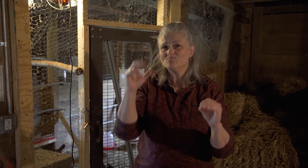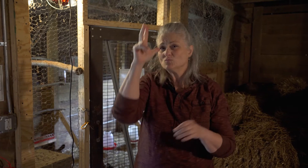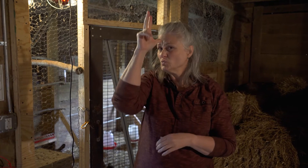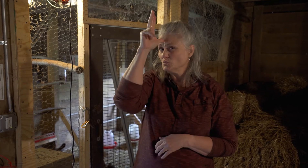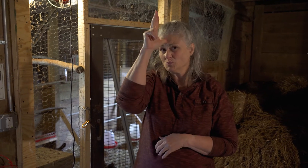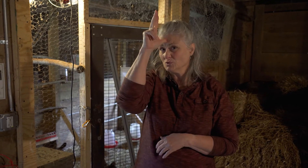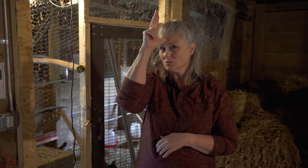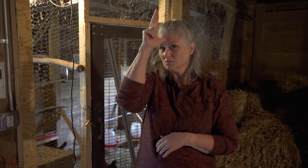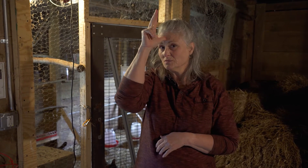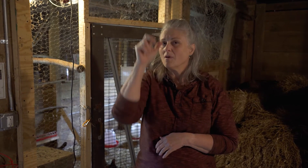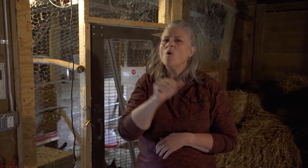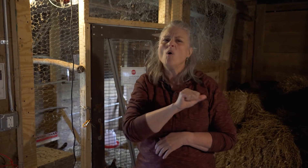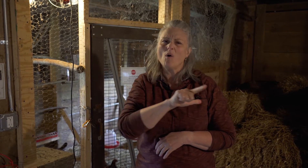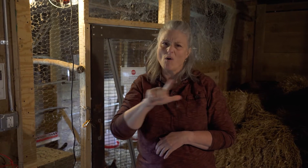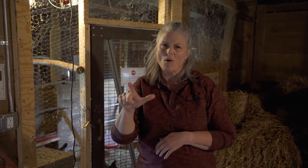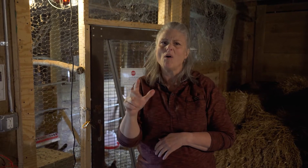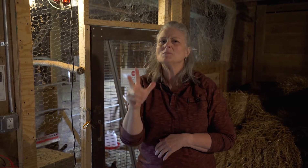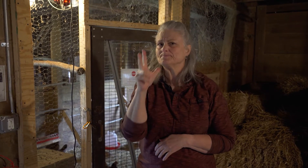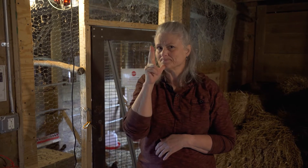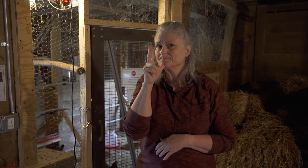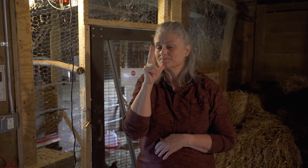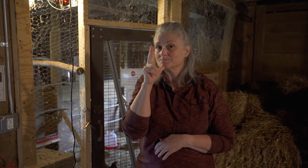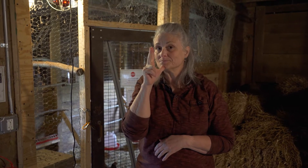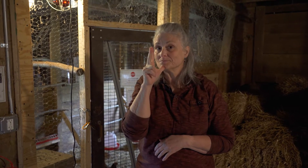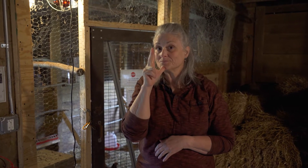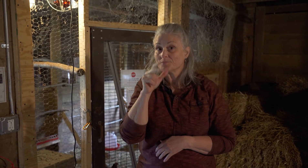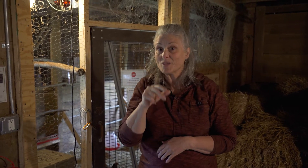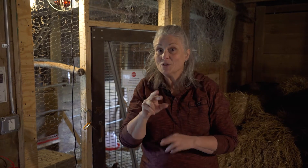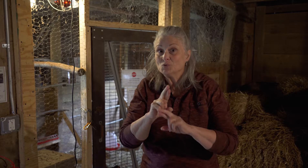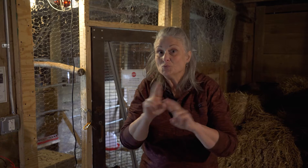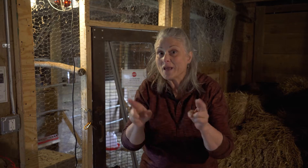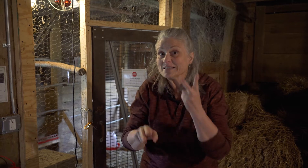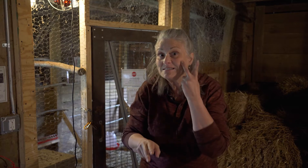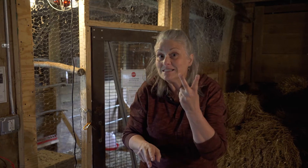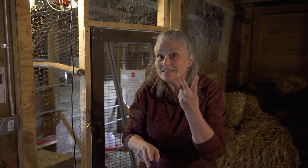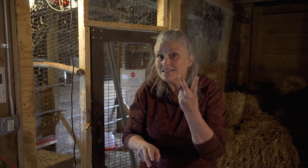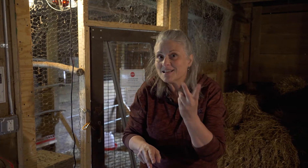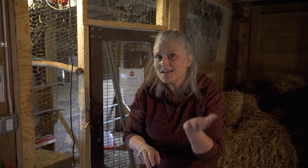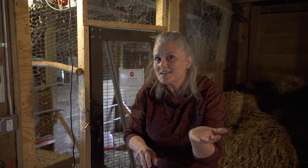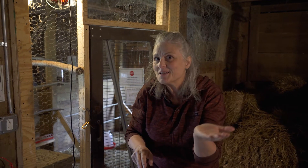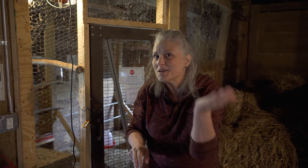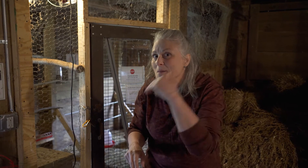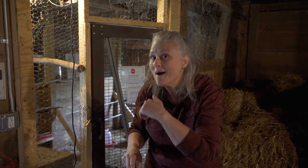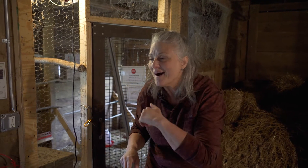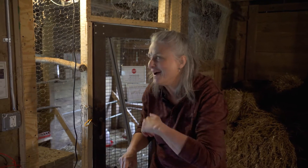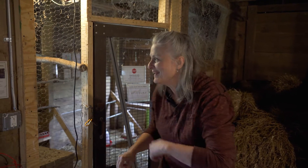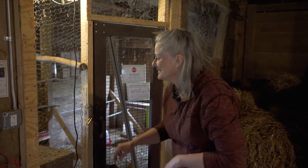Today, there aren't any roosters. All of these chickens are hens. Are you ready to see them?